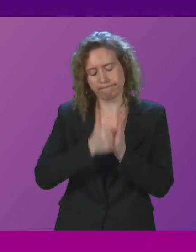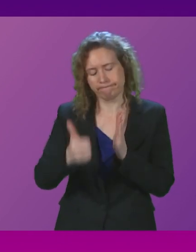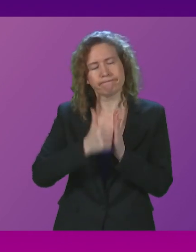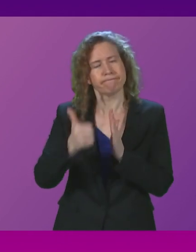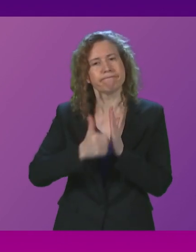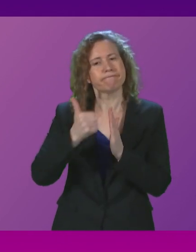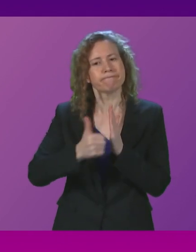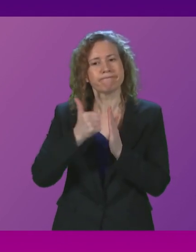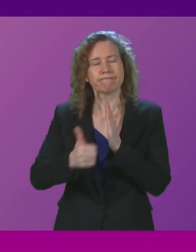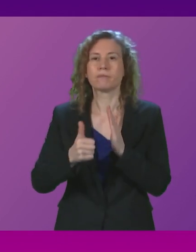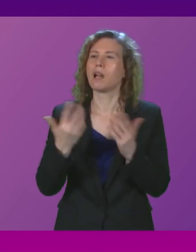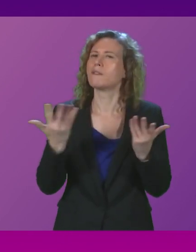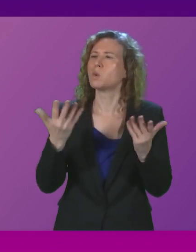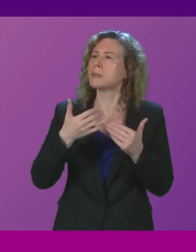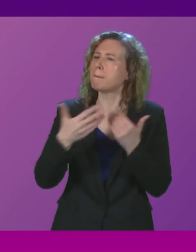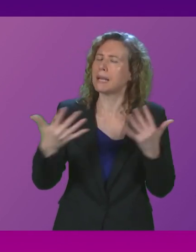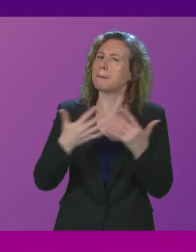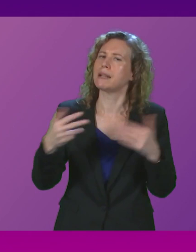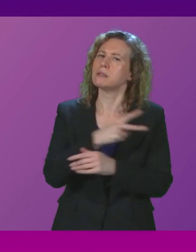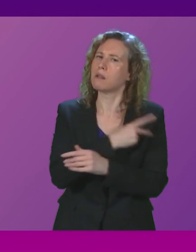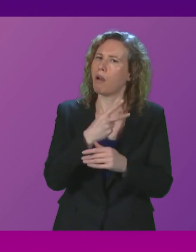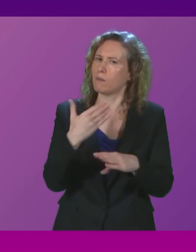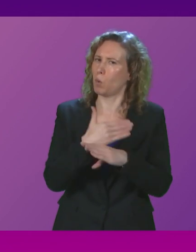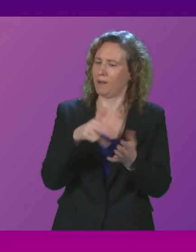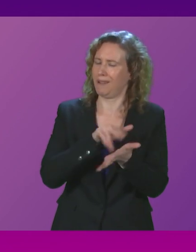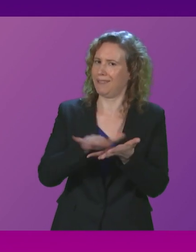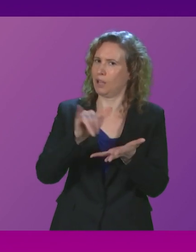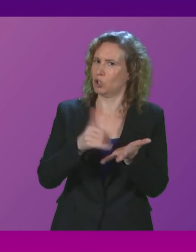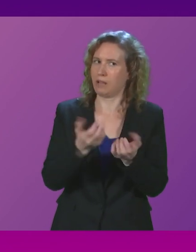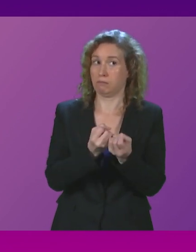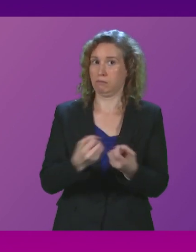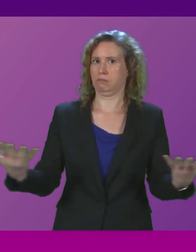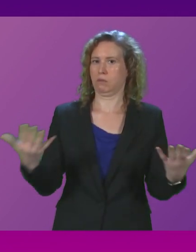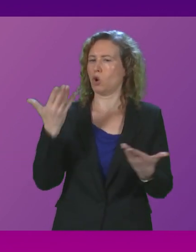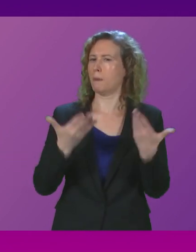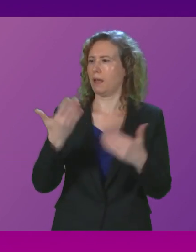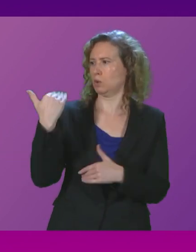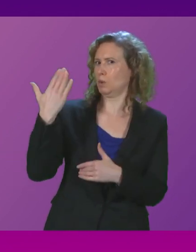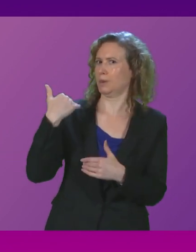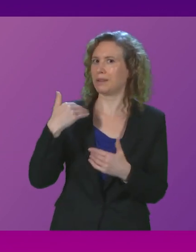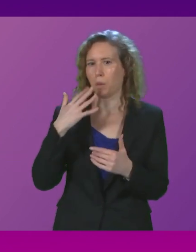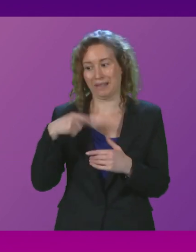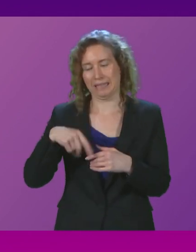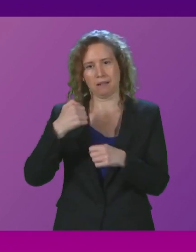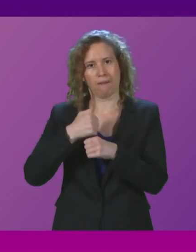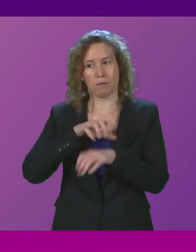There are many more staff working in our national health service today than was the case when this Government took office.